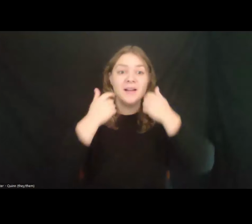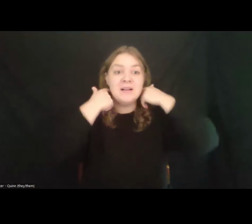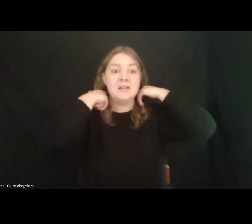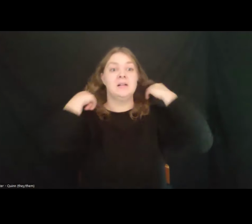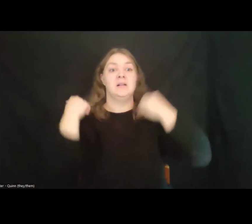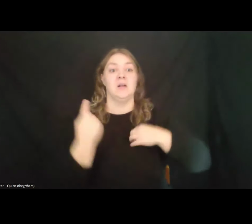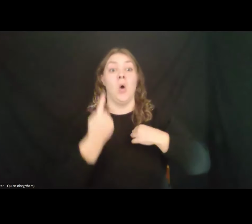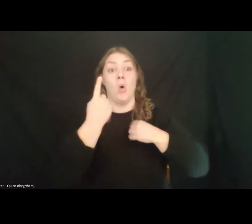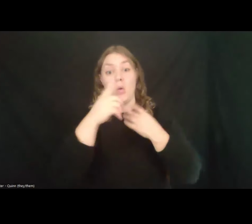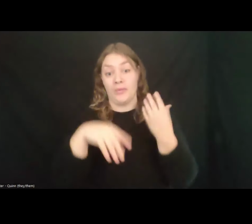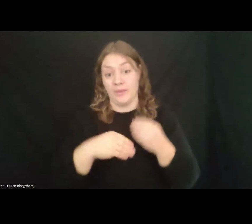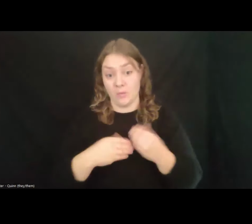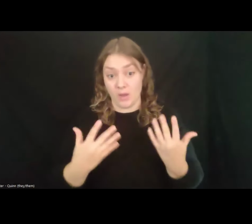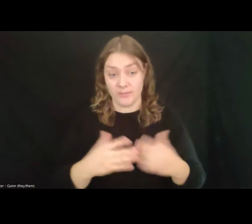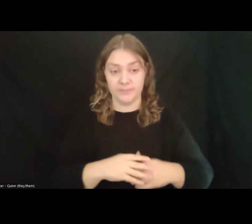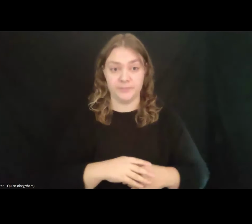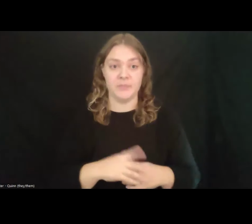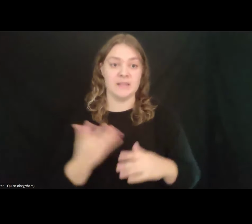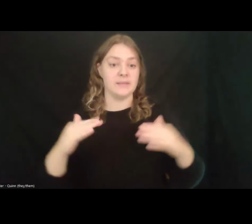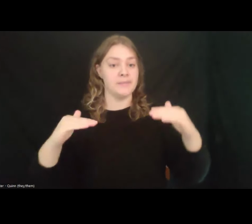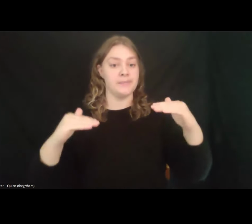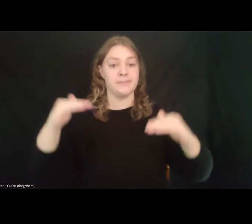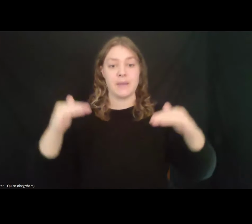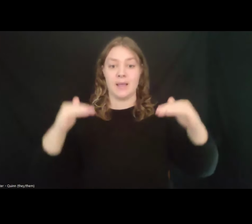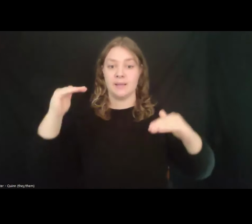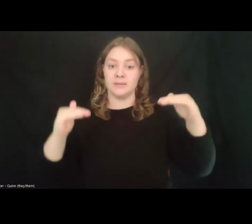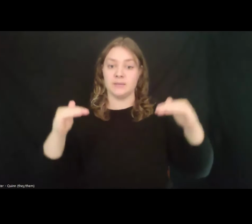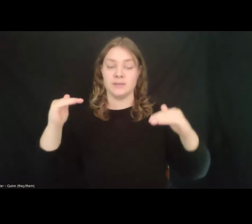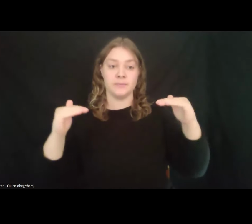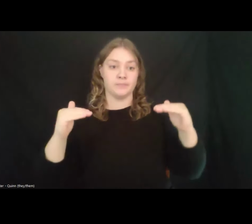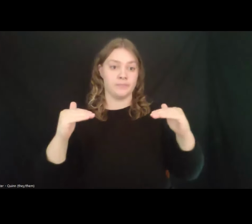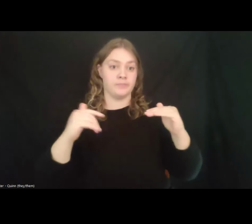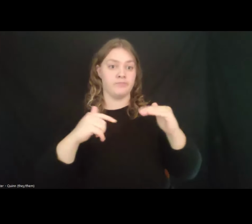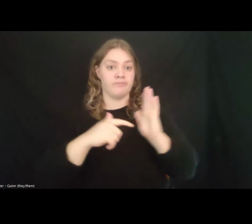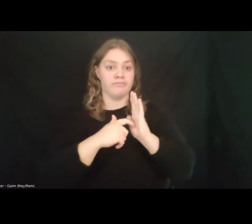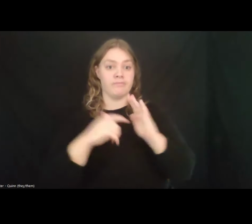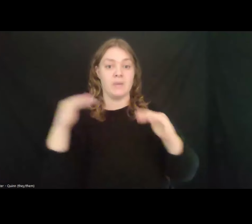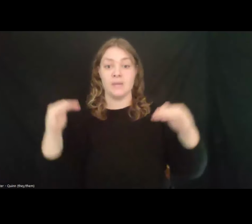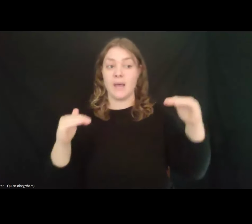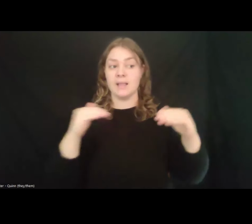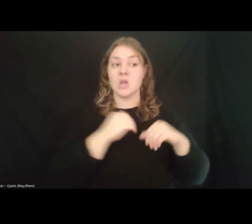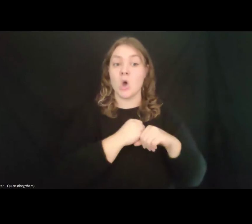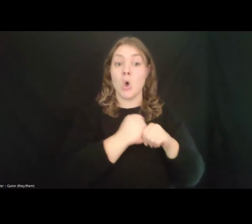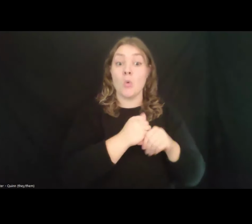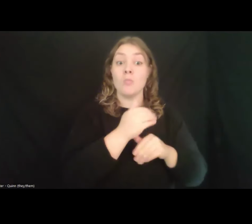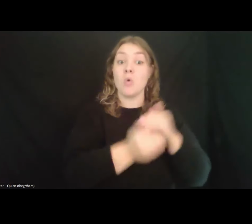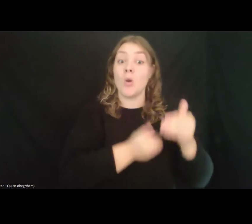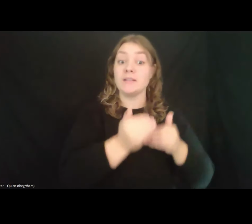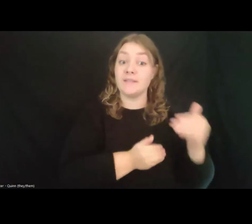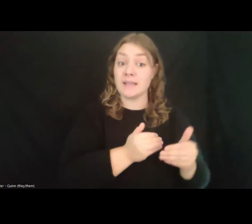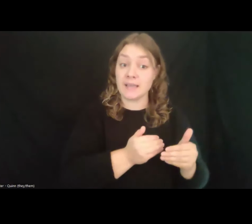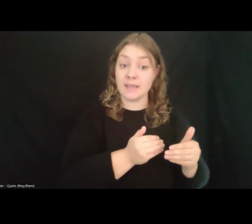I would add is it's always a balance between uh productivity and uh seeing enough patience to stay